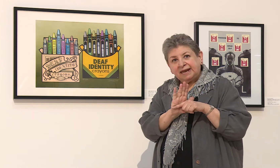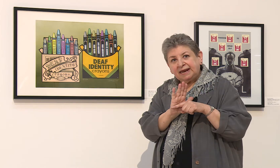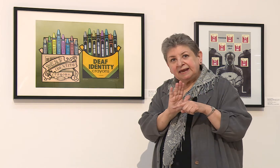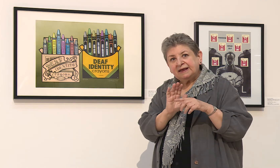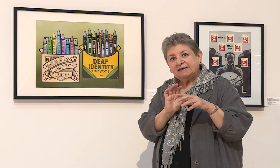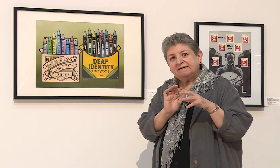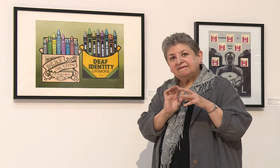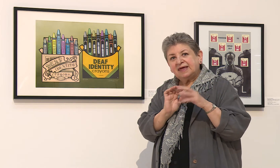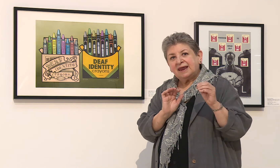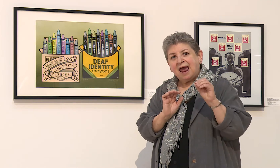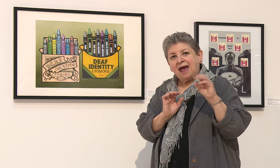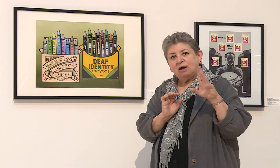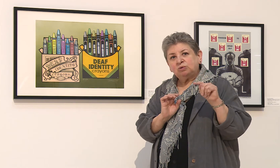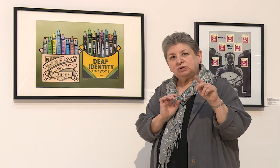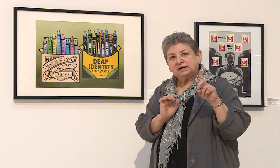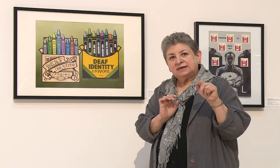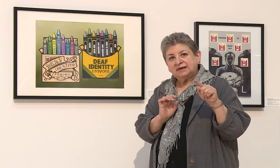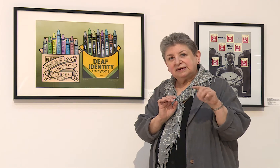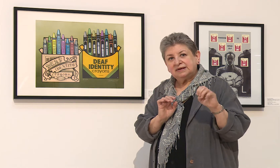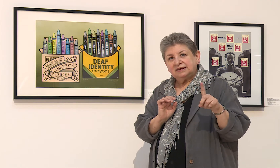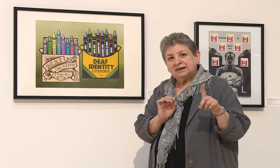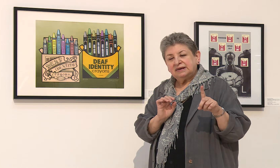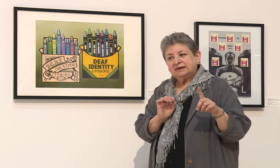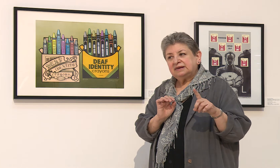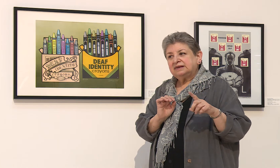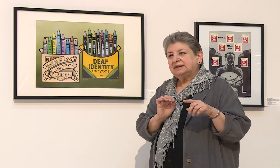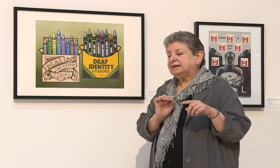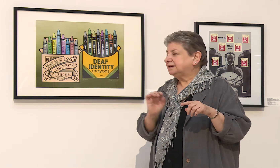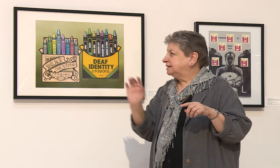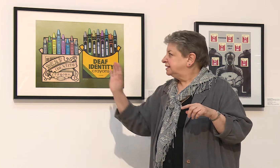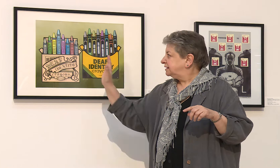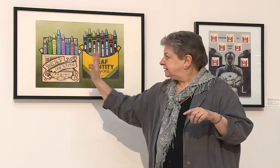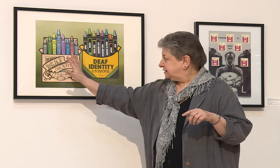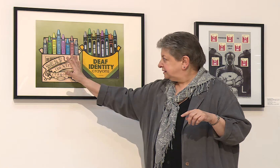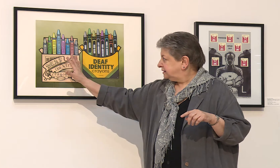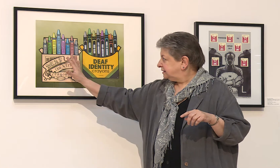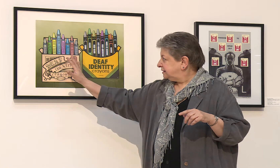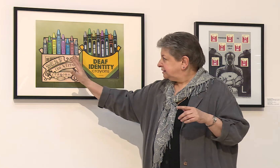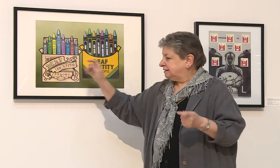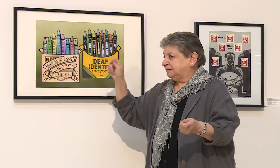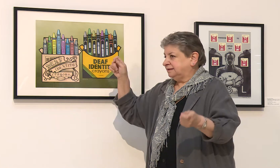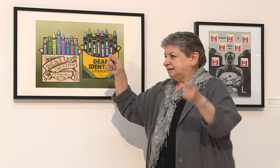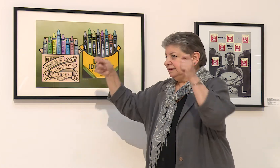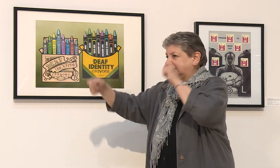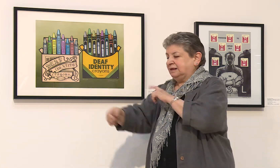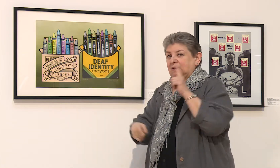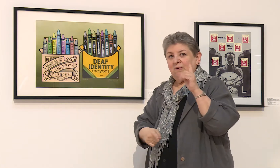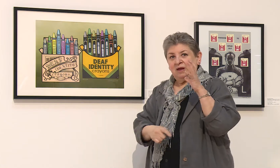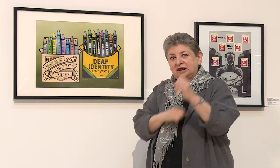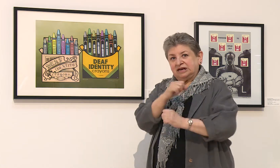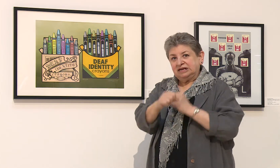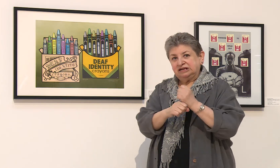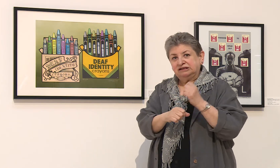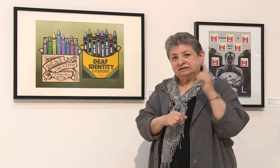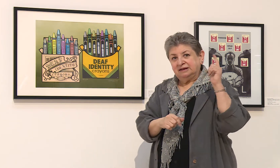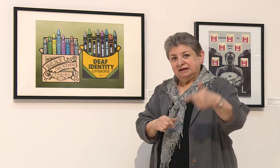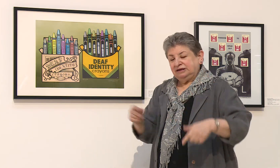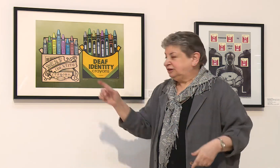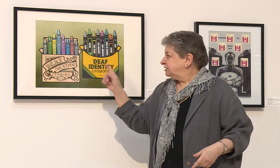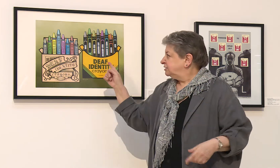On the left, you see negative and outdated terms. And then, on the right,